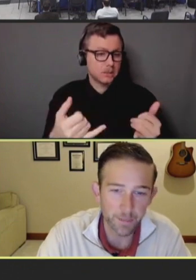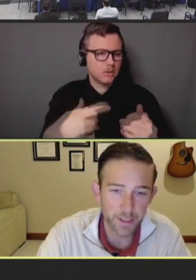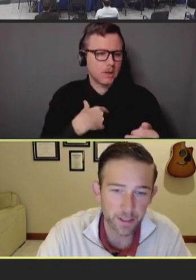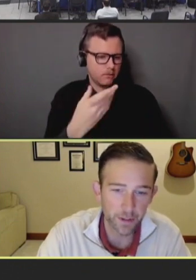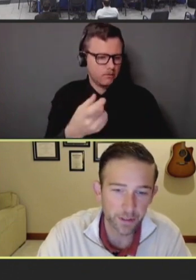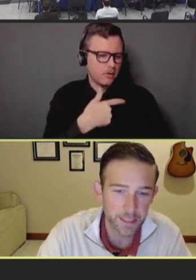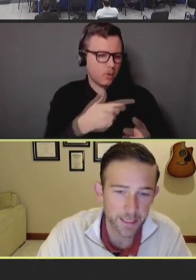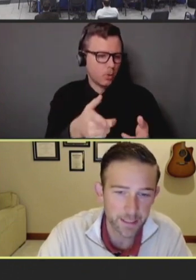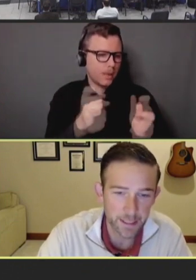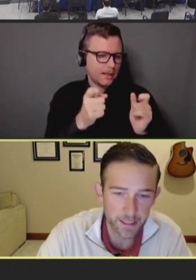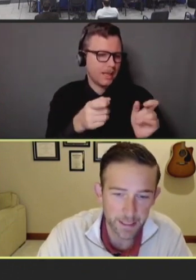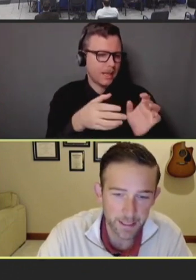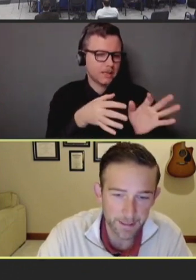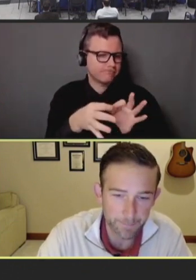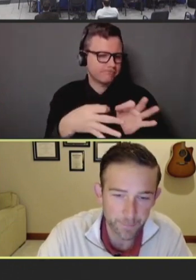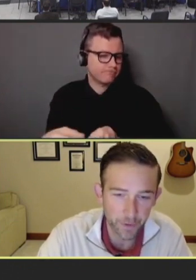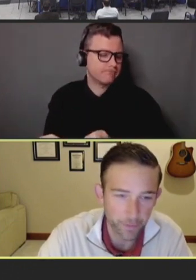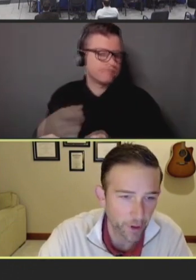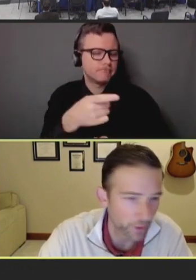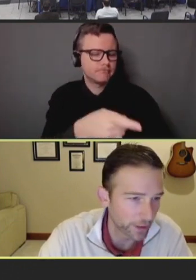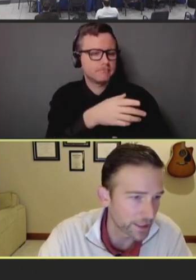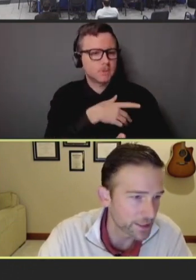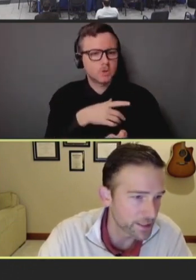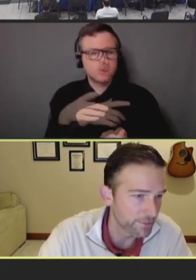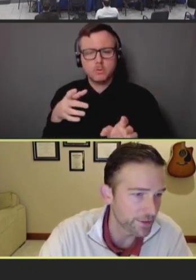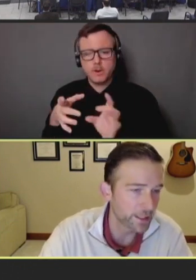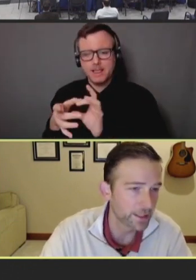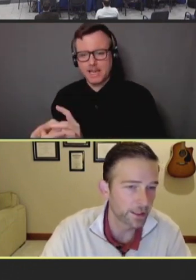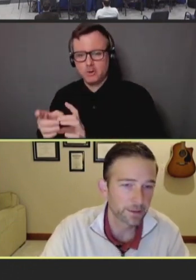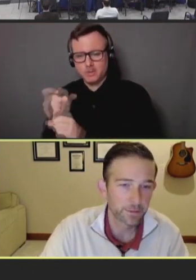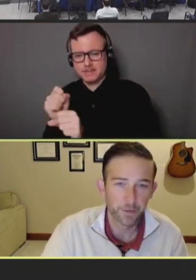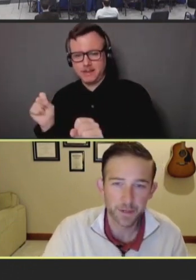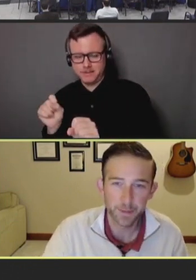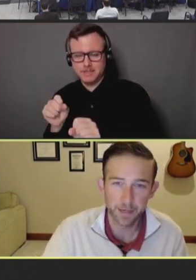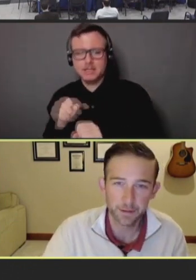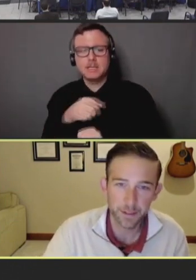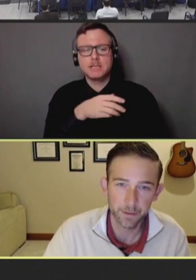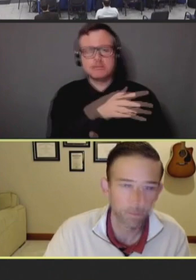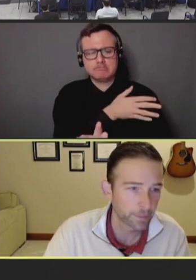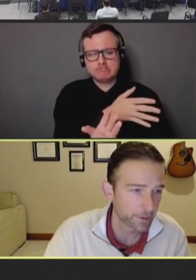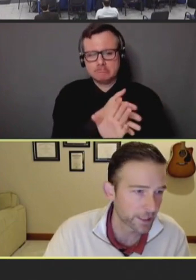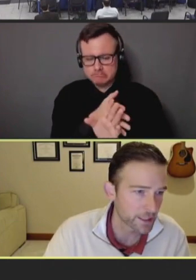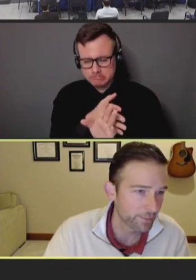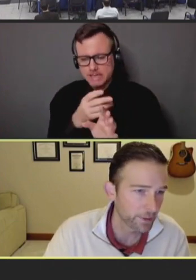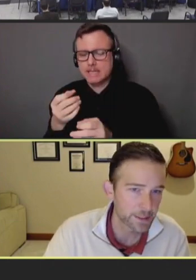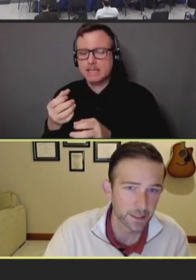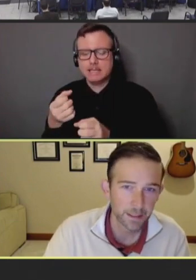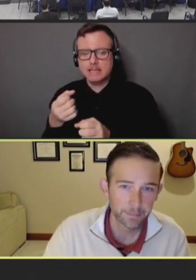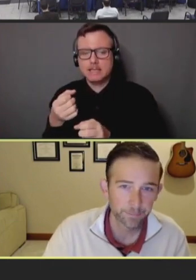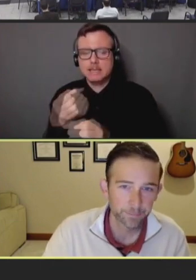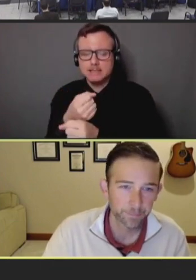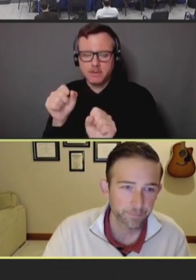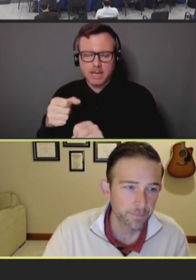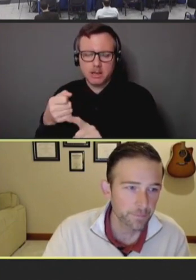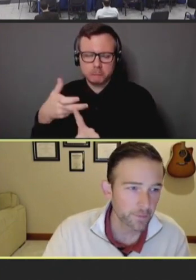material to get to the part related to safety for this panel. So, next slide, please.